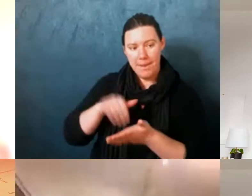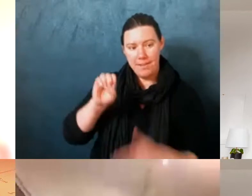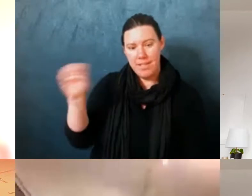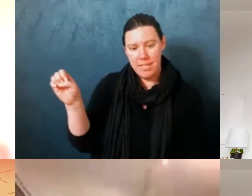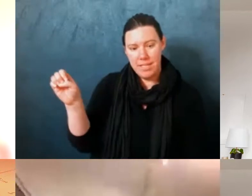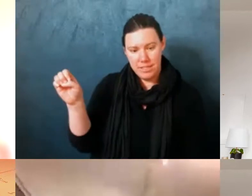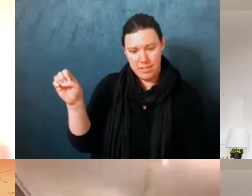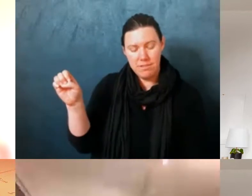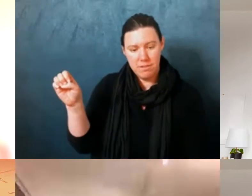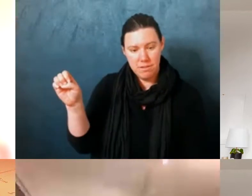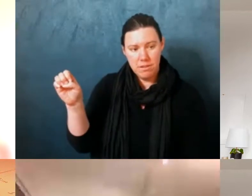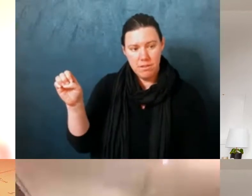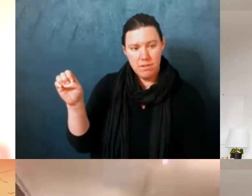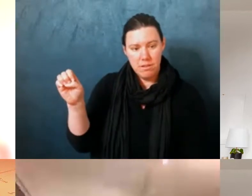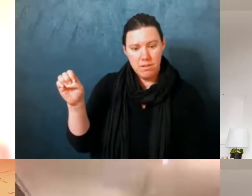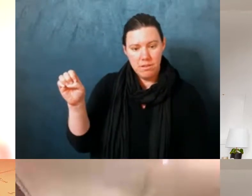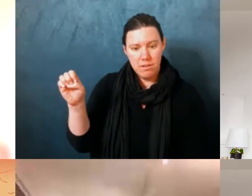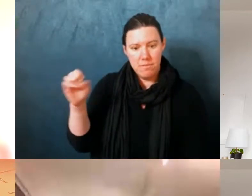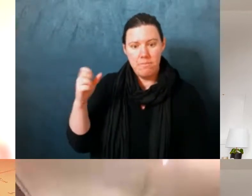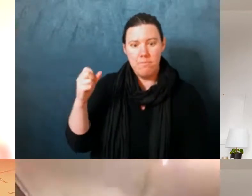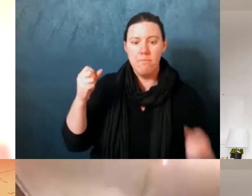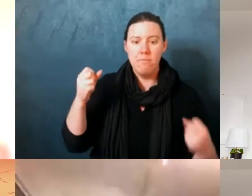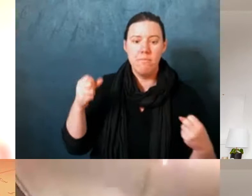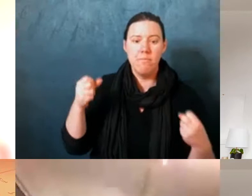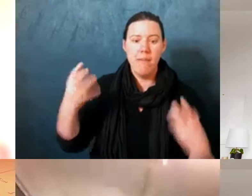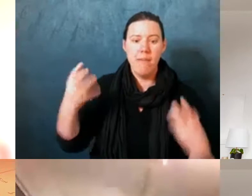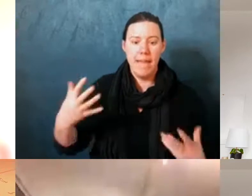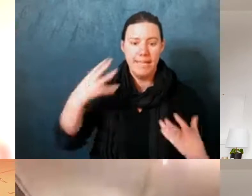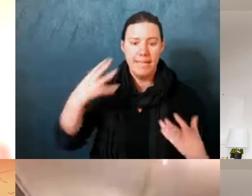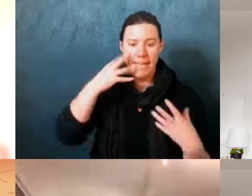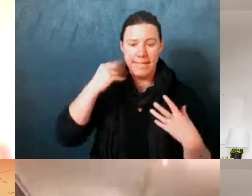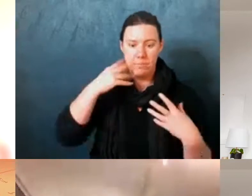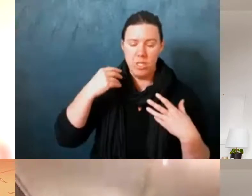I have had many moments of healthcare inequity